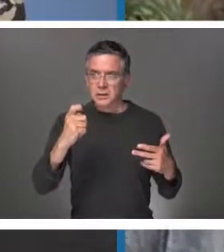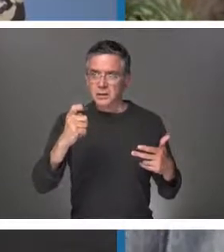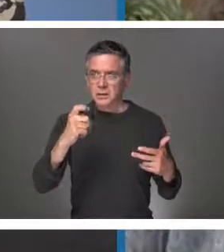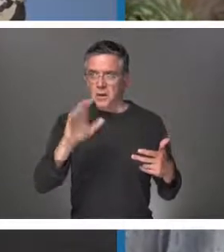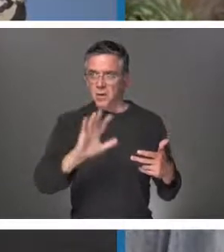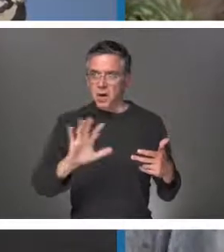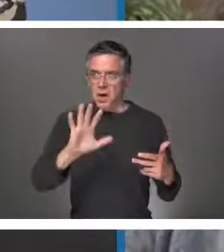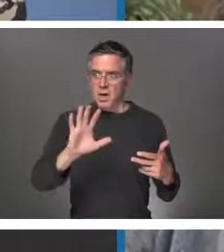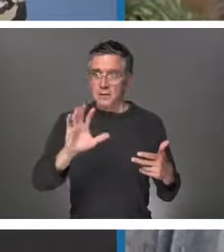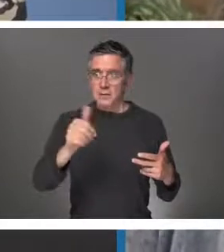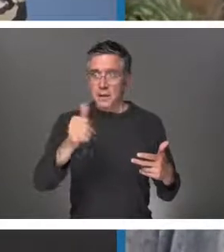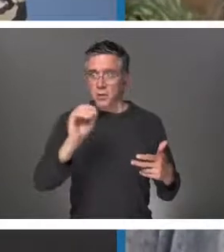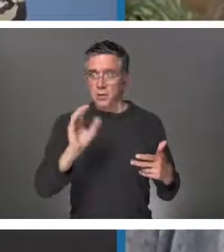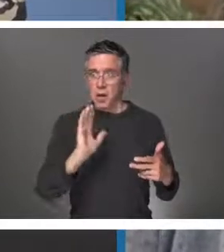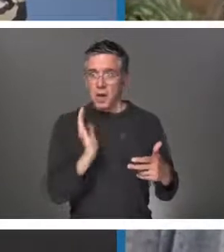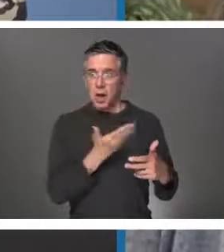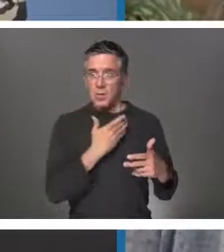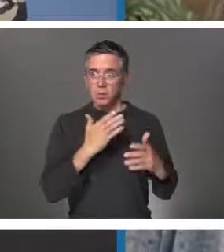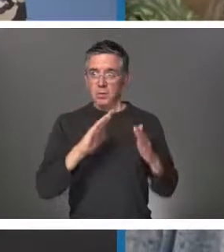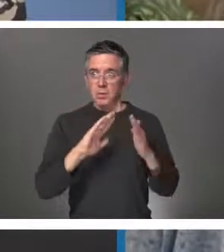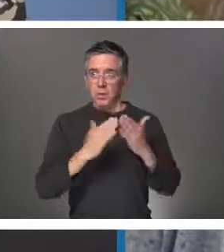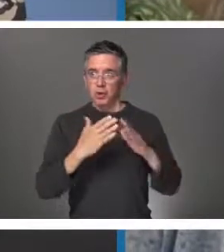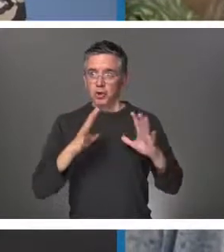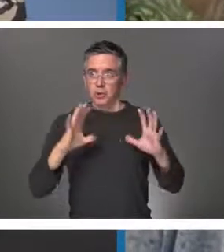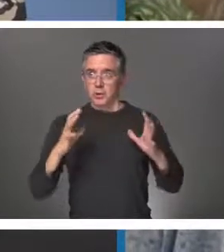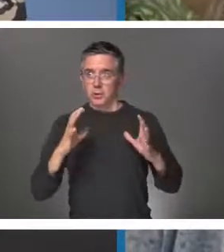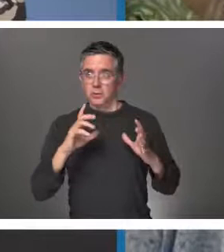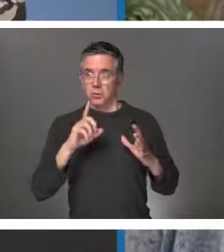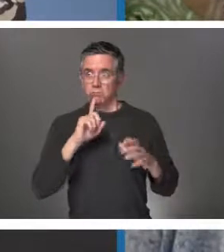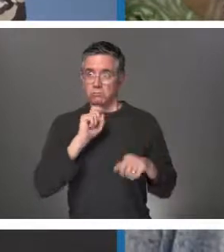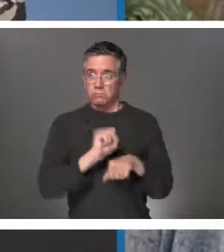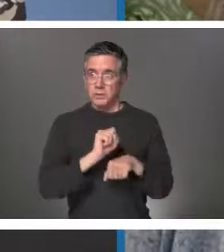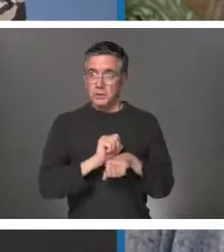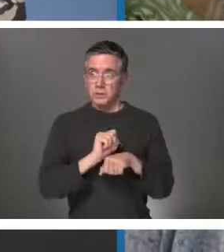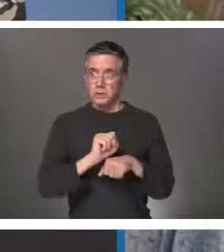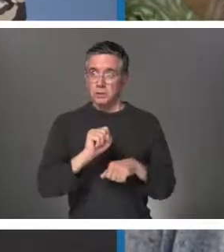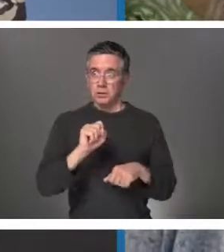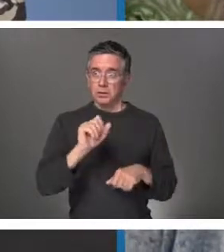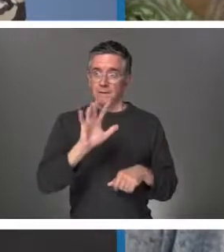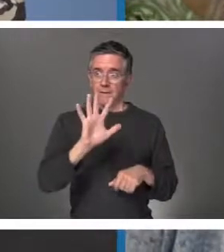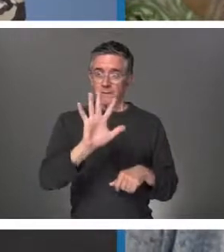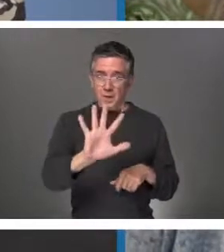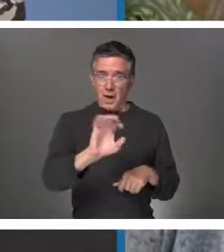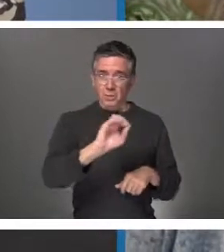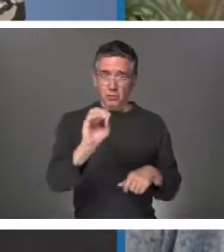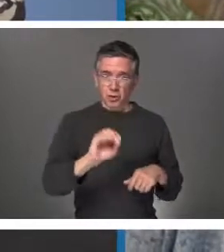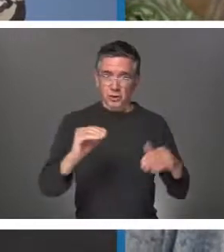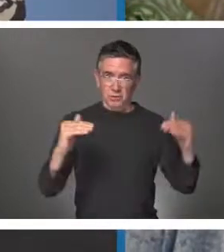and have only about half of them, 5%, have initiated vaccine.